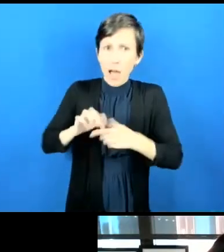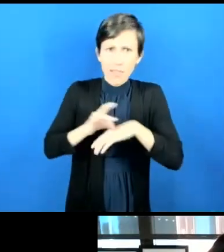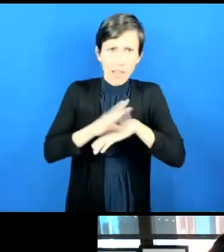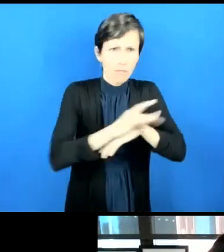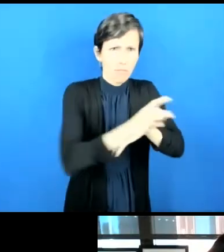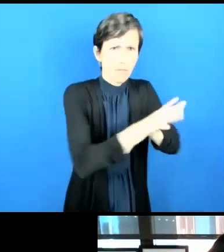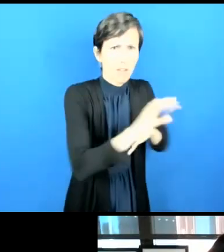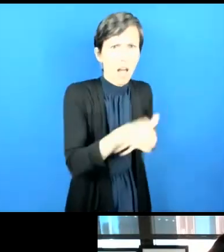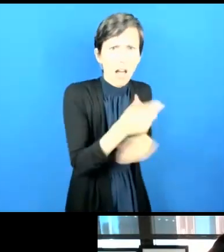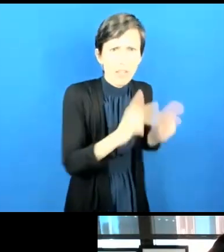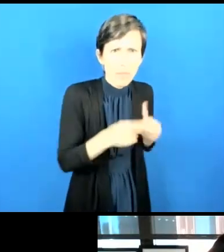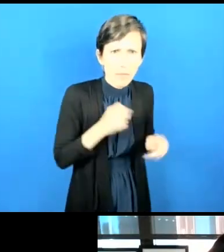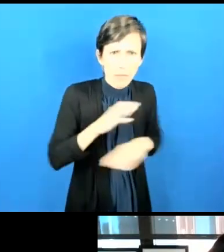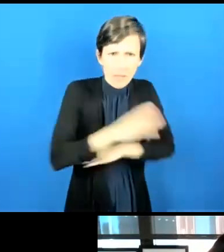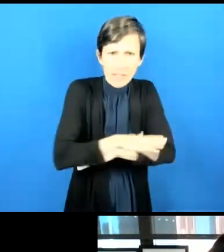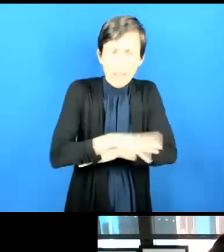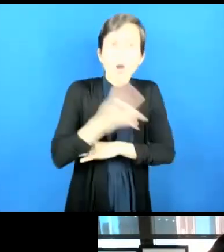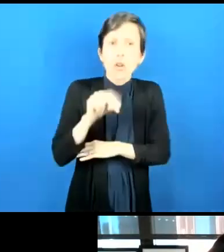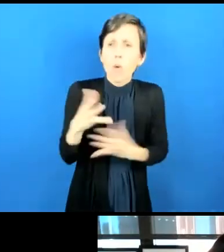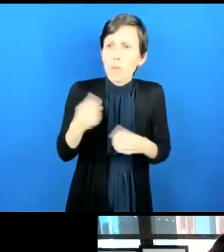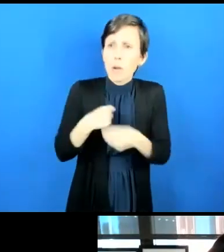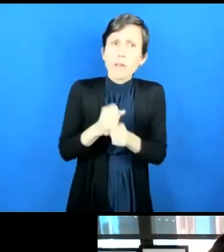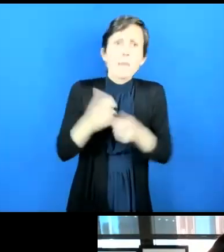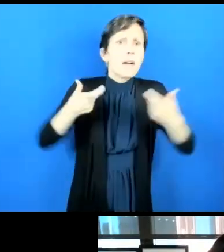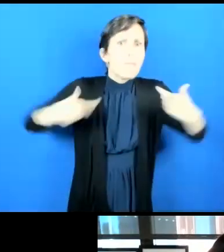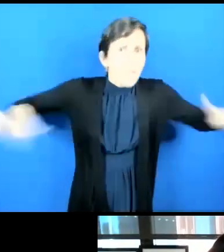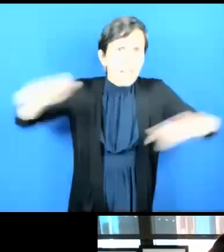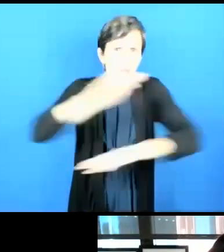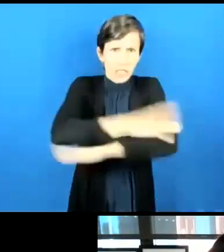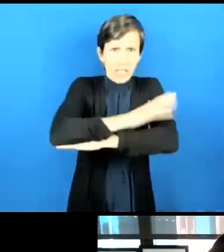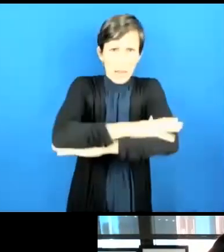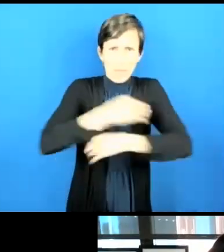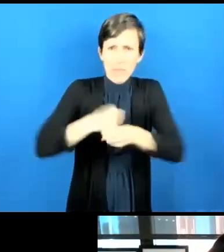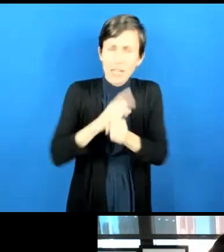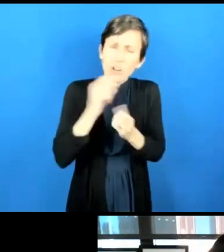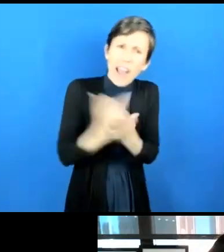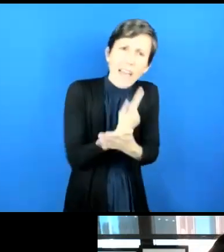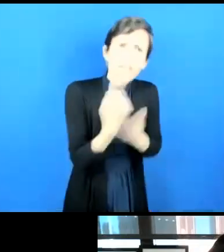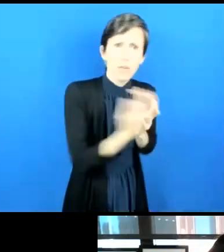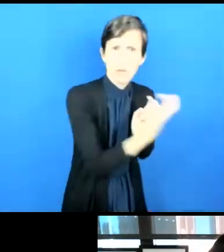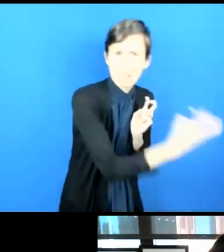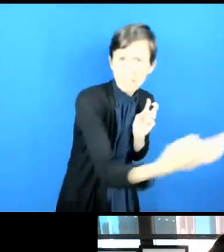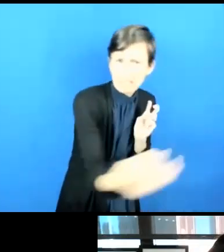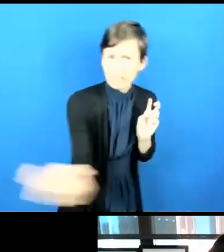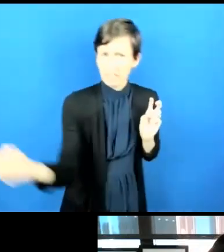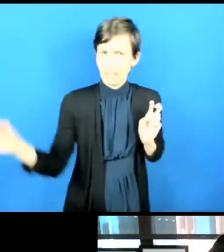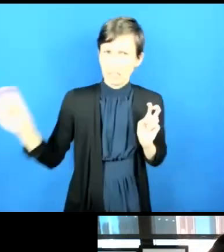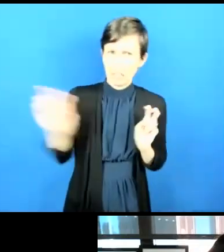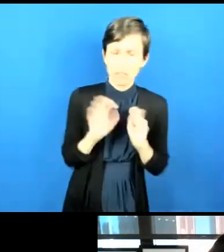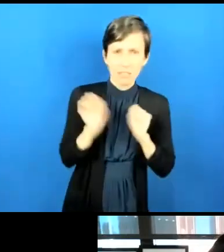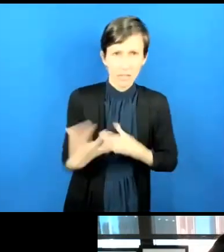to make sure that people are all included. And that inevitably, you know, can then relate